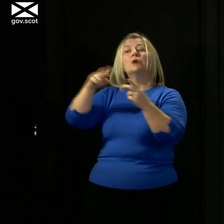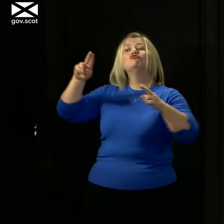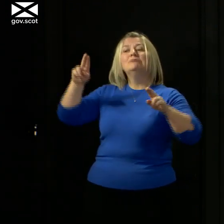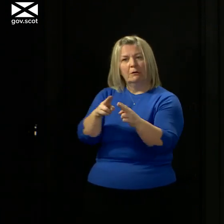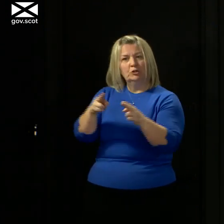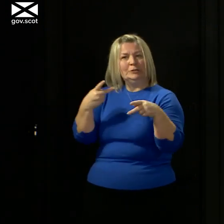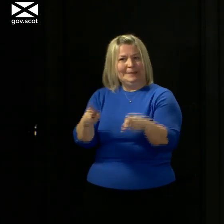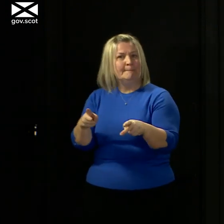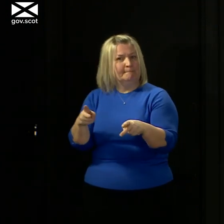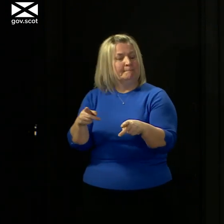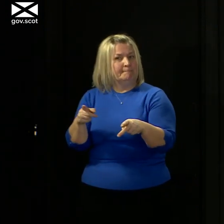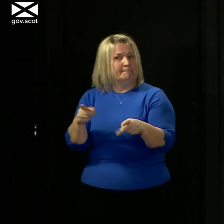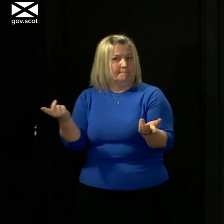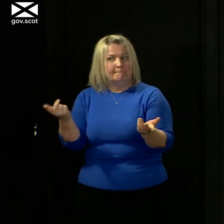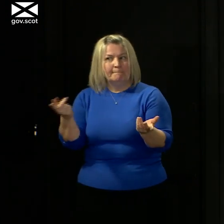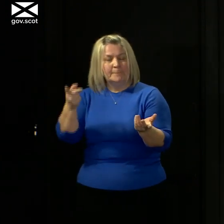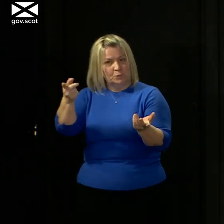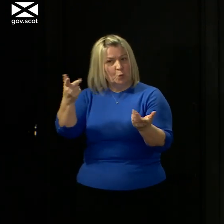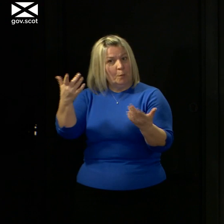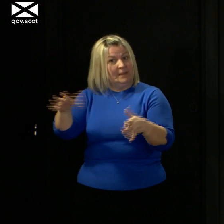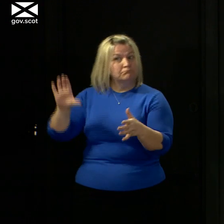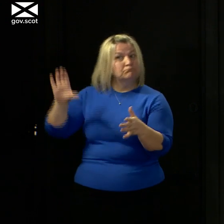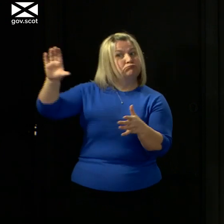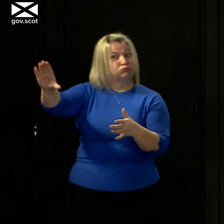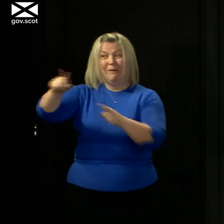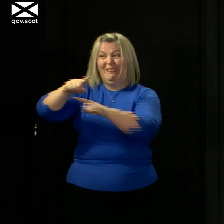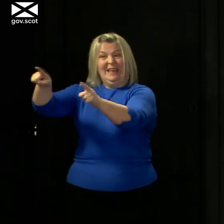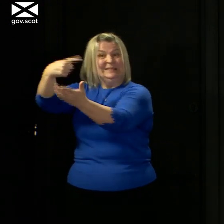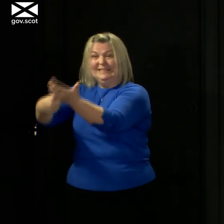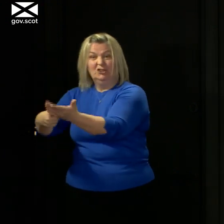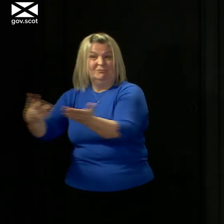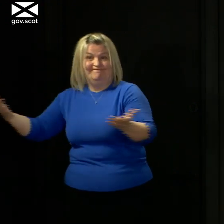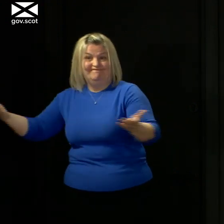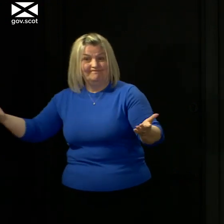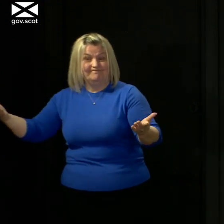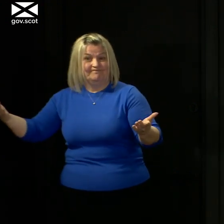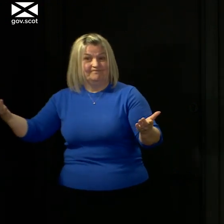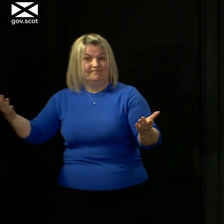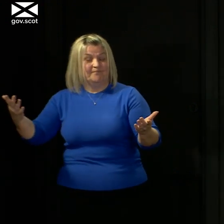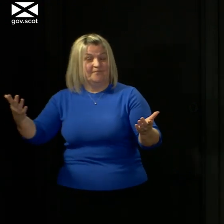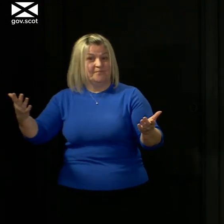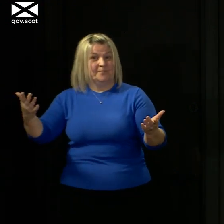sure we are getting help to where it is needed more so we're going to be in the